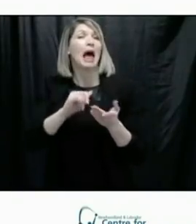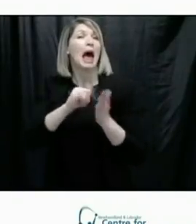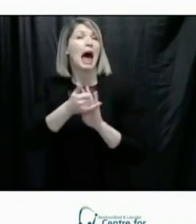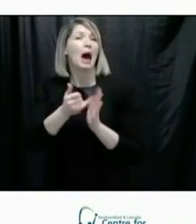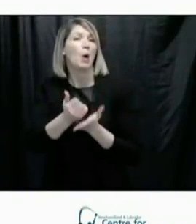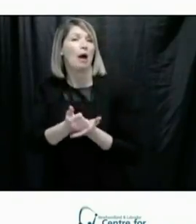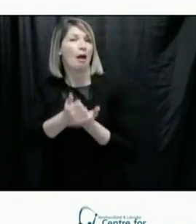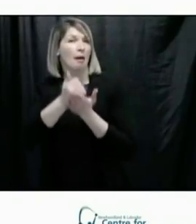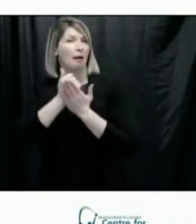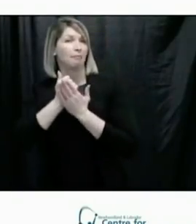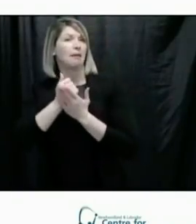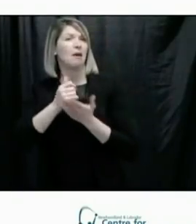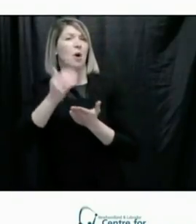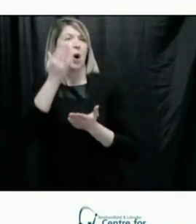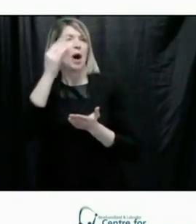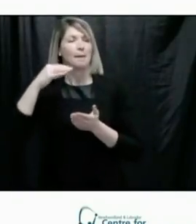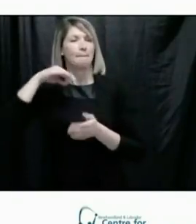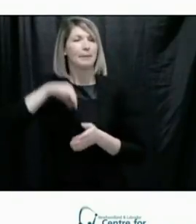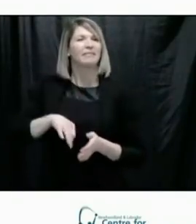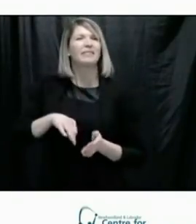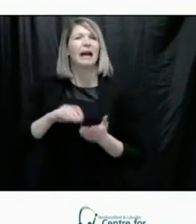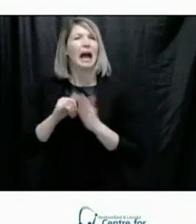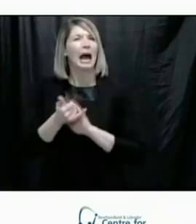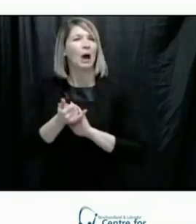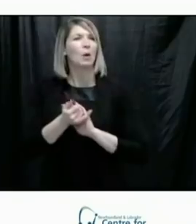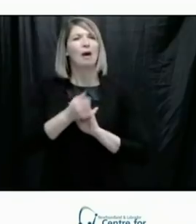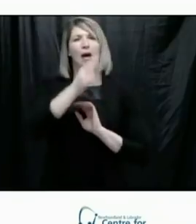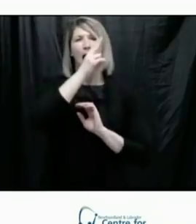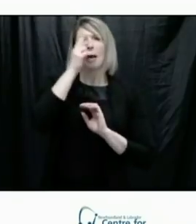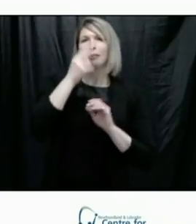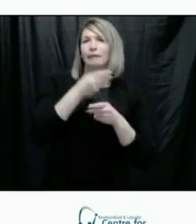TERMS OF PLANNING, HELP IN TERMS